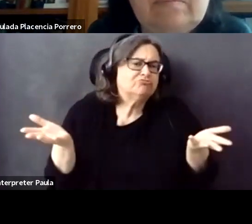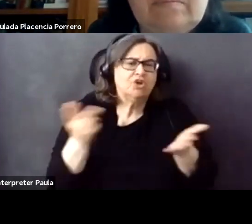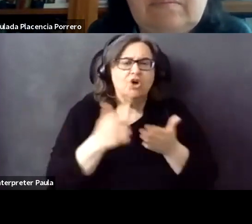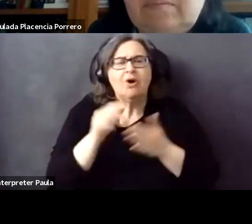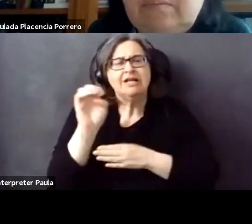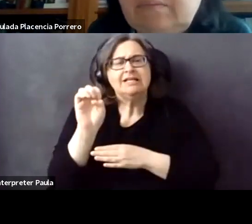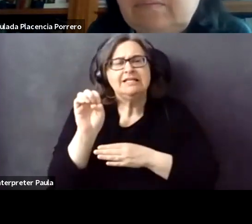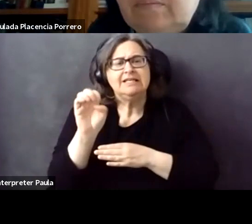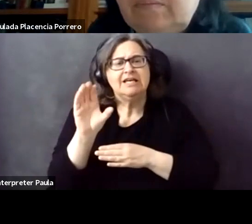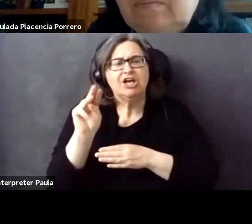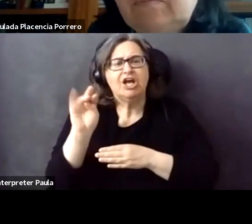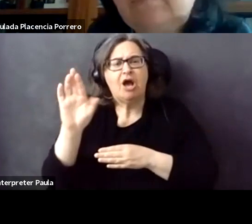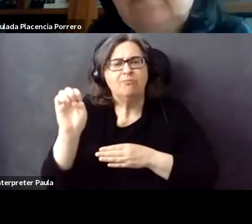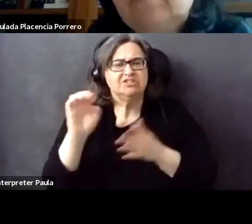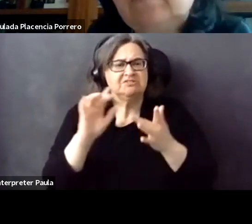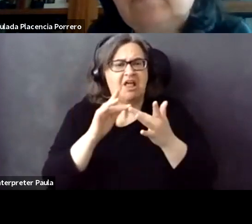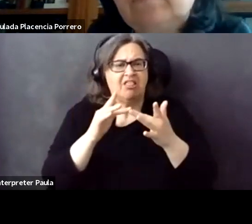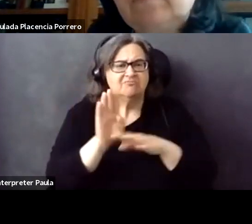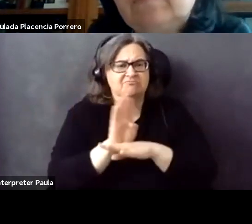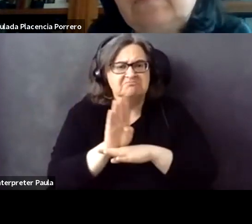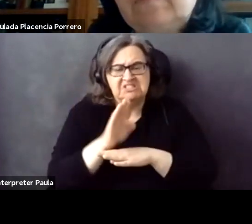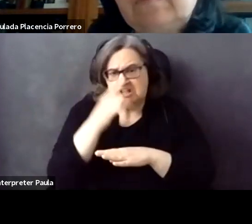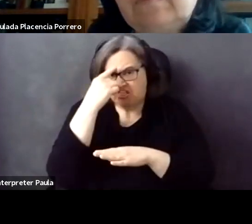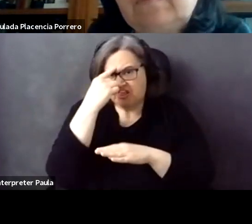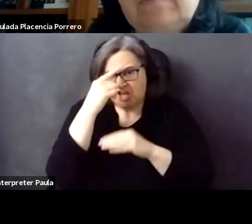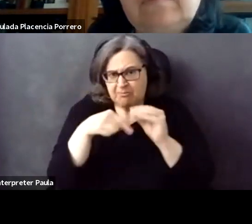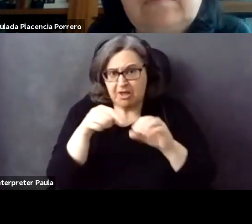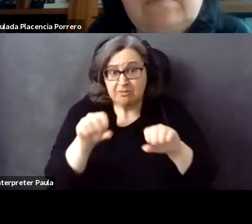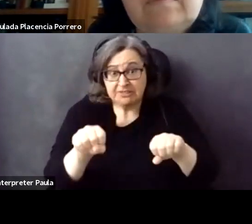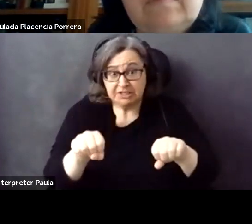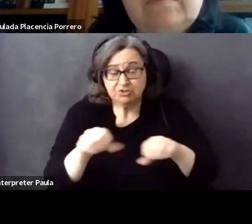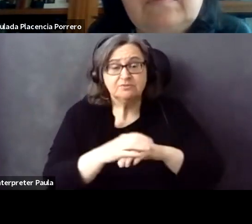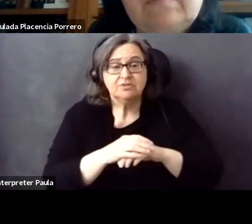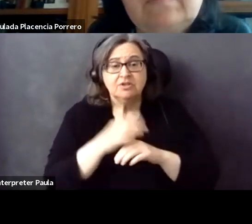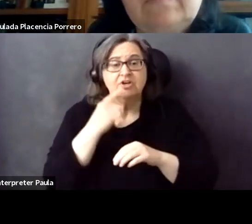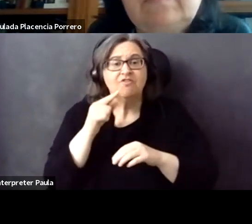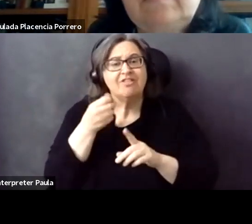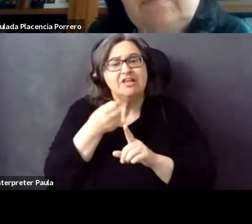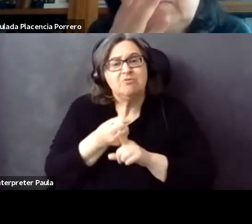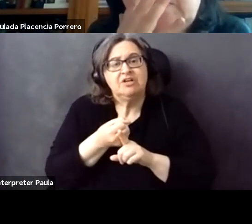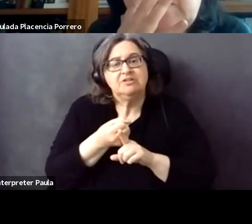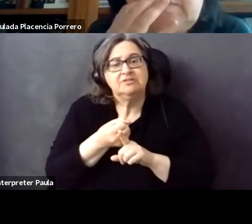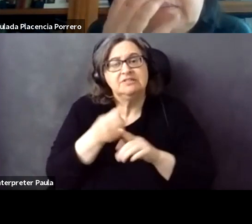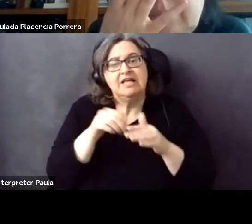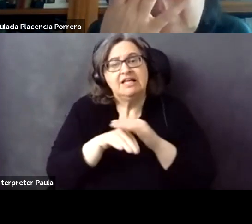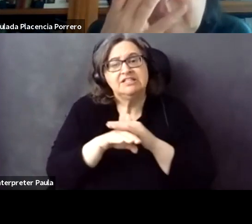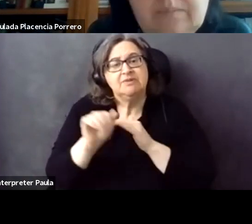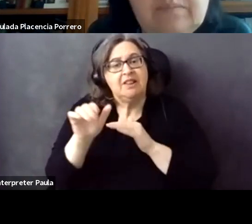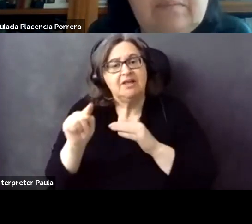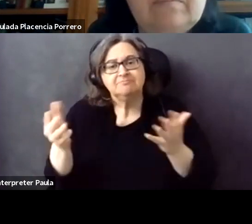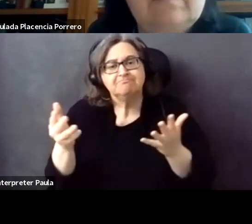it must be difficult to speak with one voice for them, but in general if it's possible to say something in general, what does the E-commerce industry